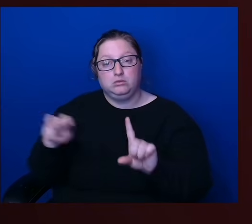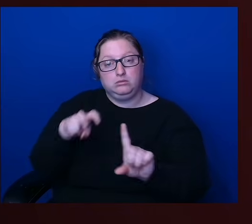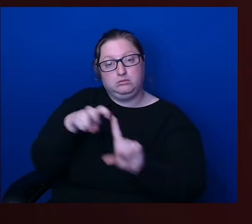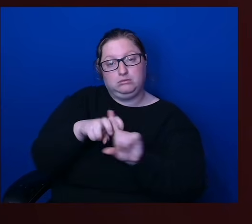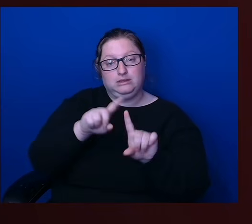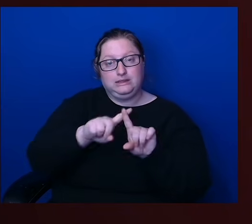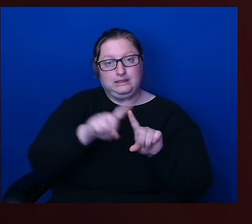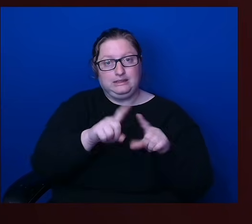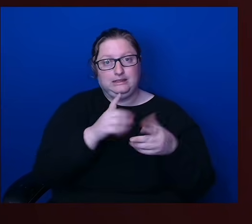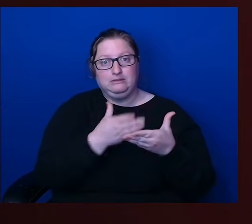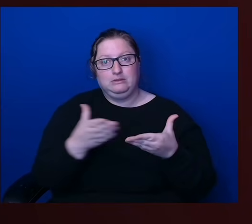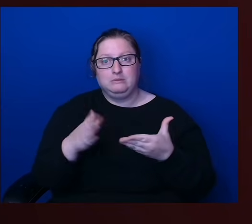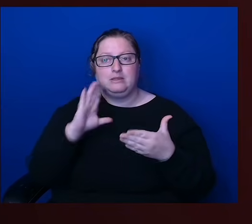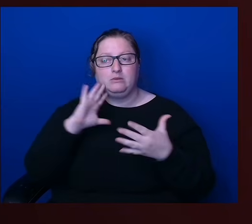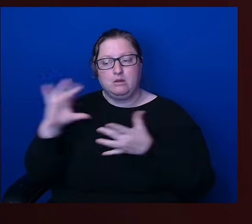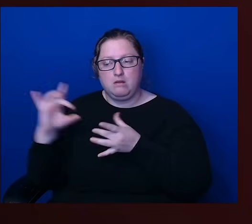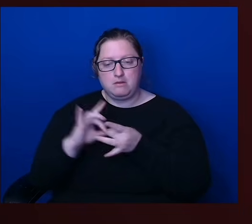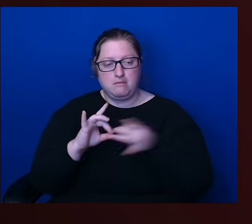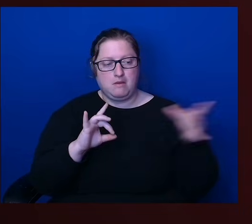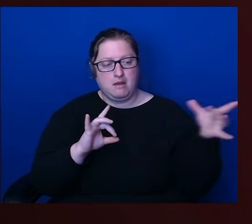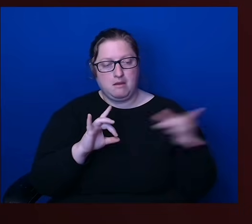So, let me show you the example.